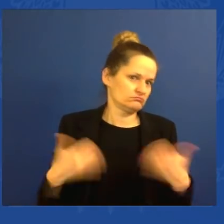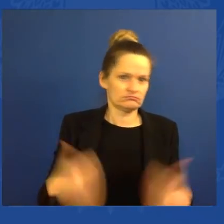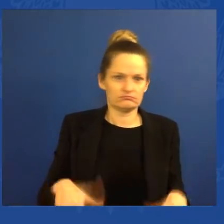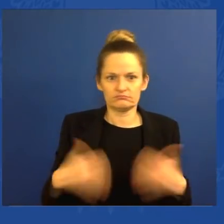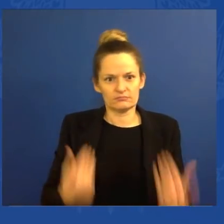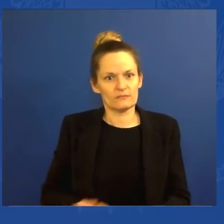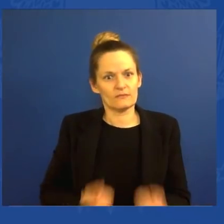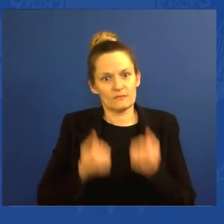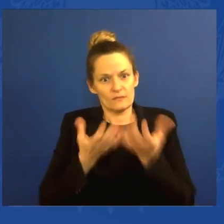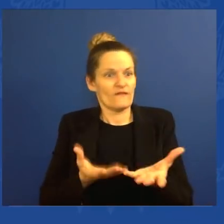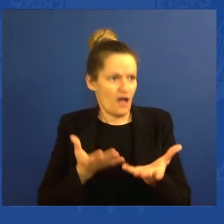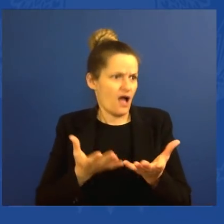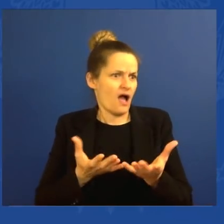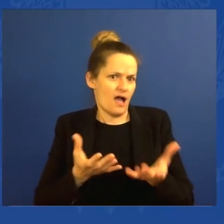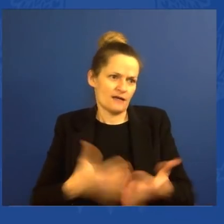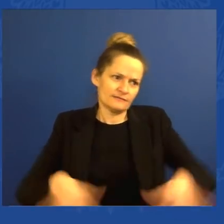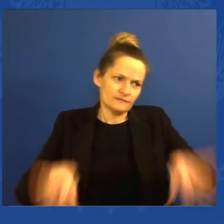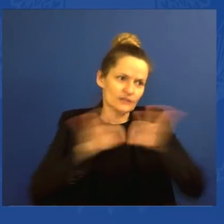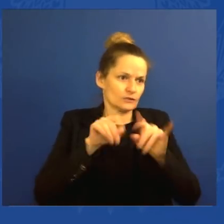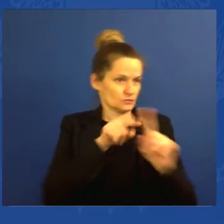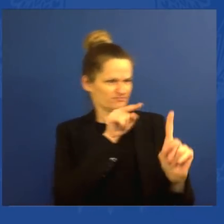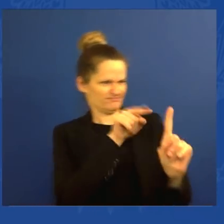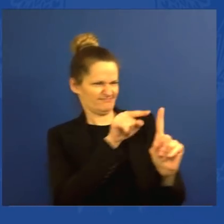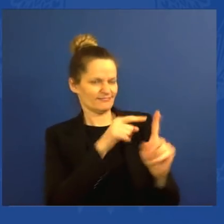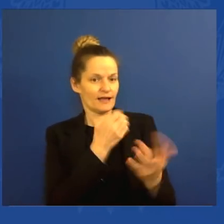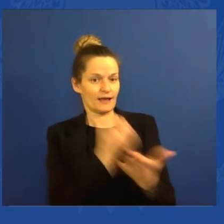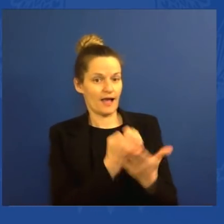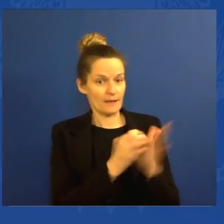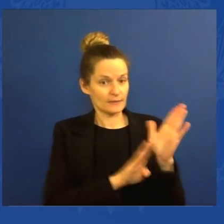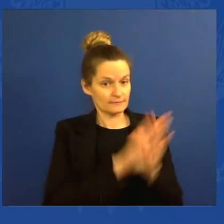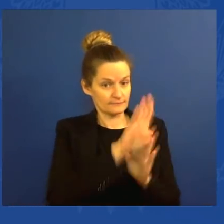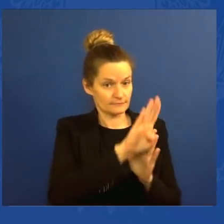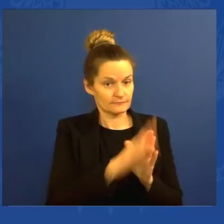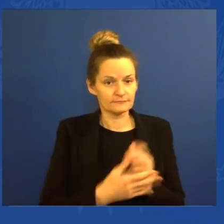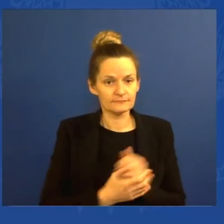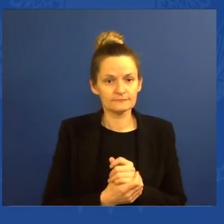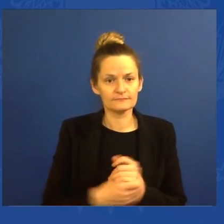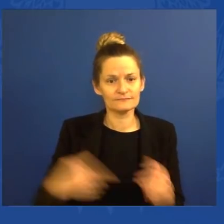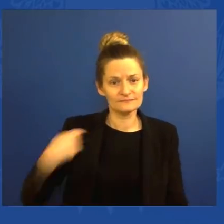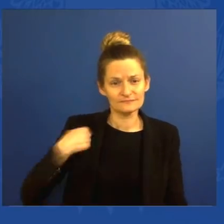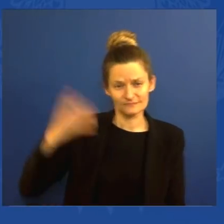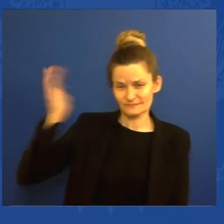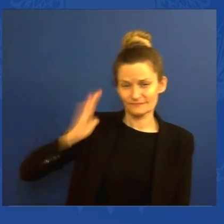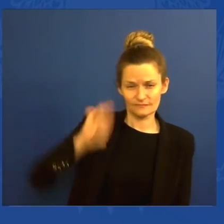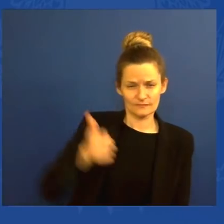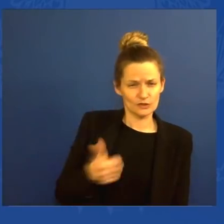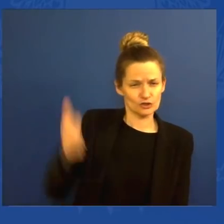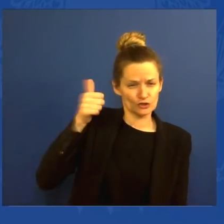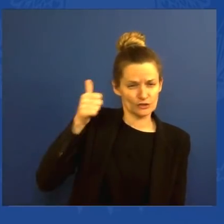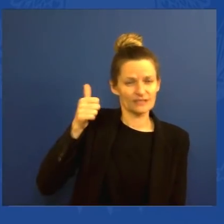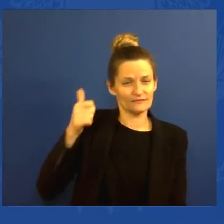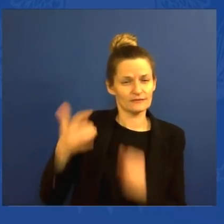as chief technical officer, so I saw firsthand the need for innovation -- The President: Ms. Rumsey: -- yeah, really -- the need for innovation,